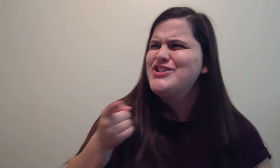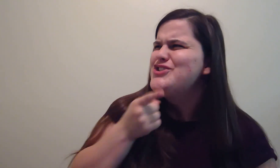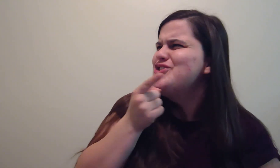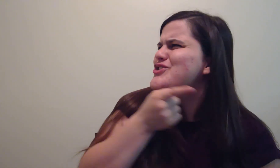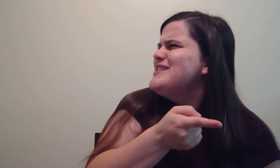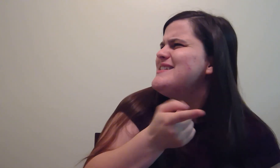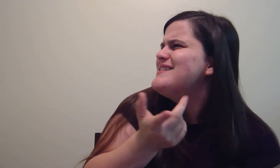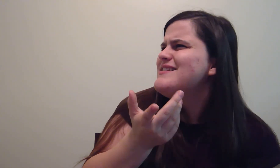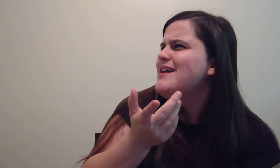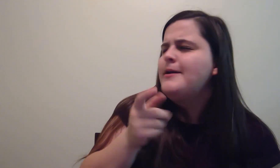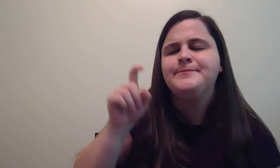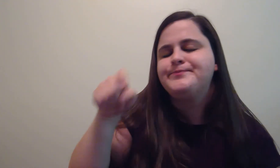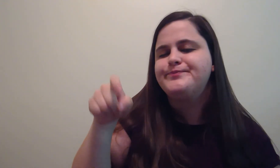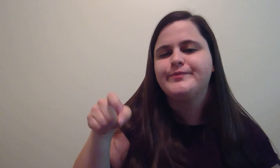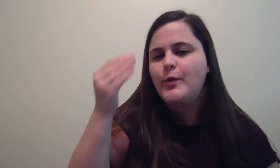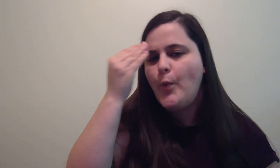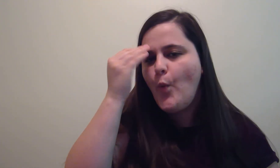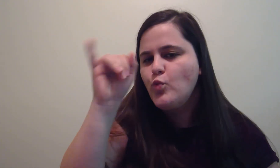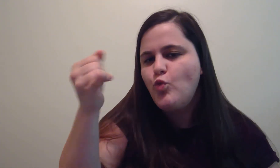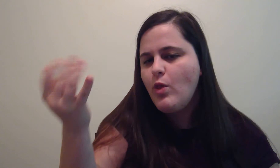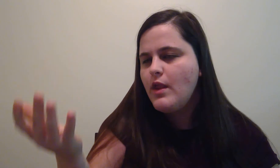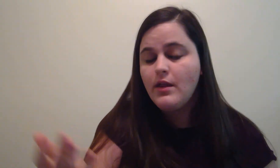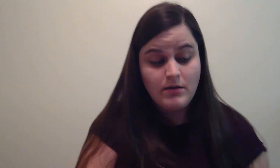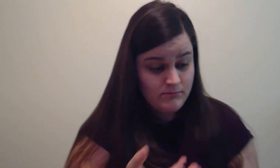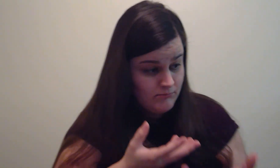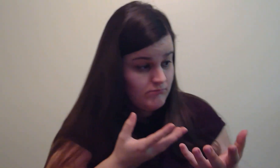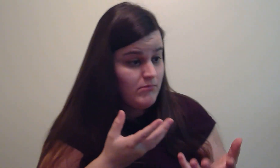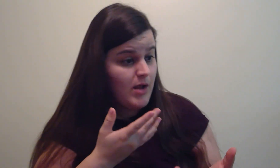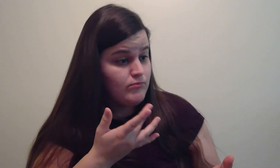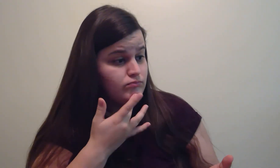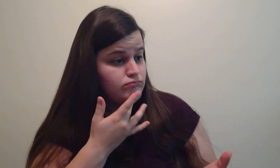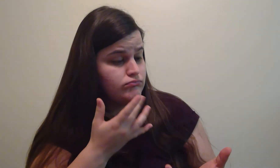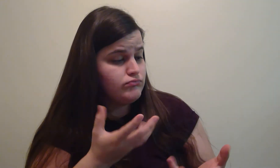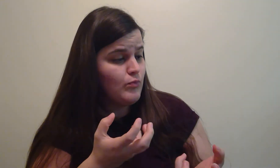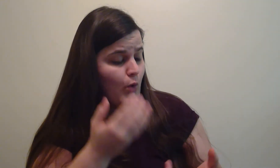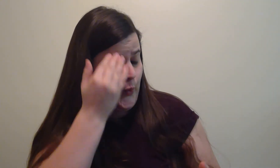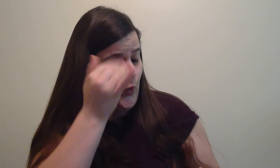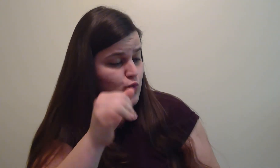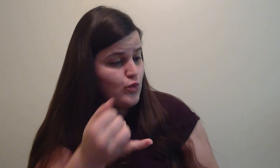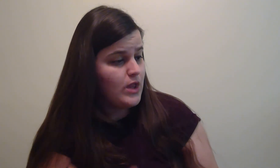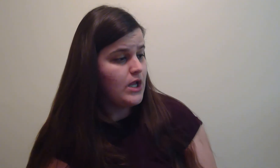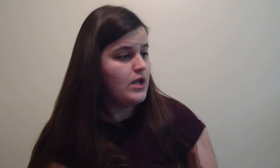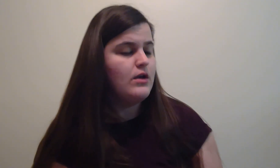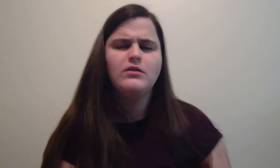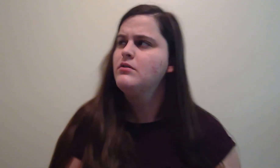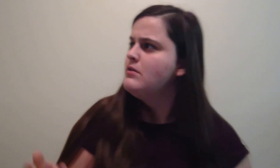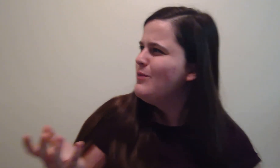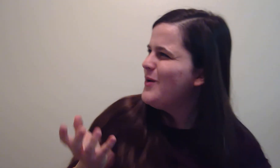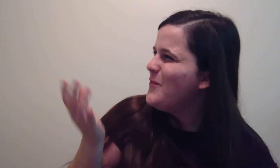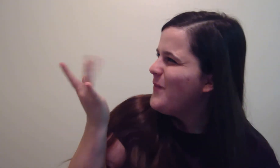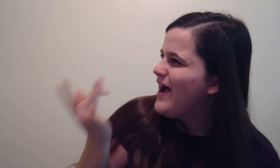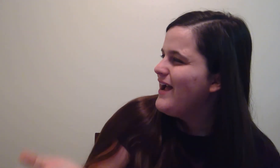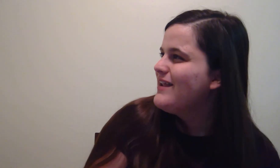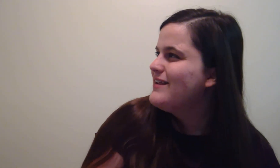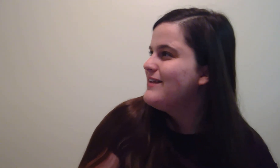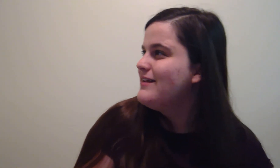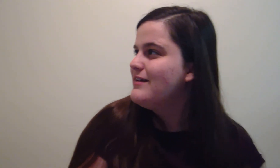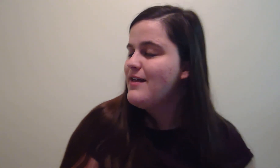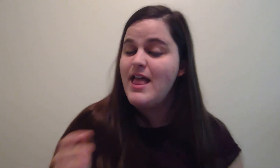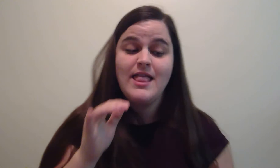"Because she's..." I shook my head and said, "You have to know Juli." "I'd like to." "What? Why?”